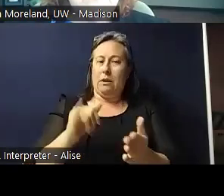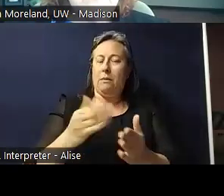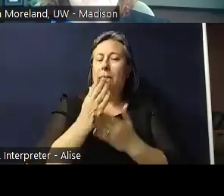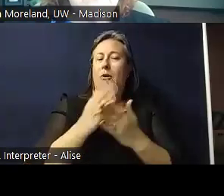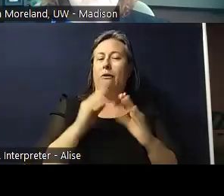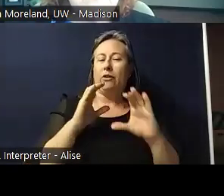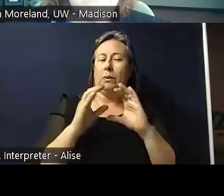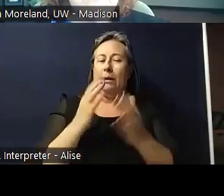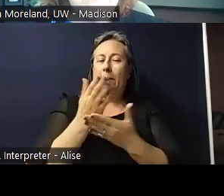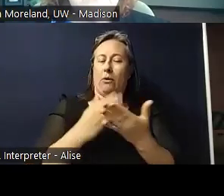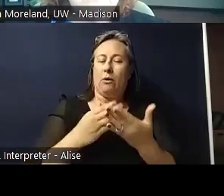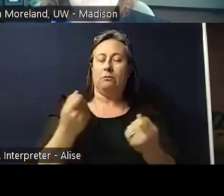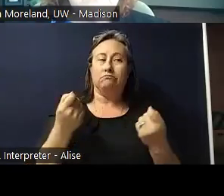the same language around that.